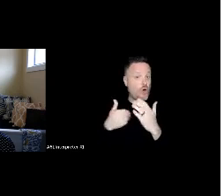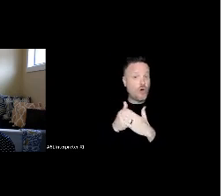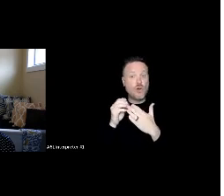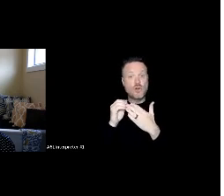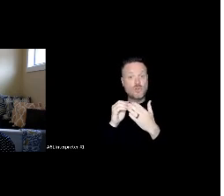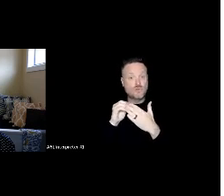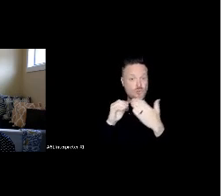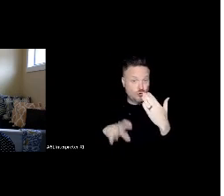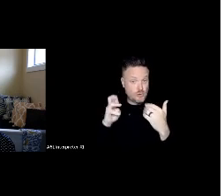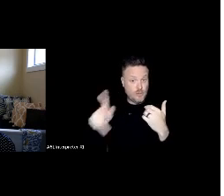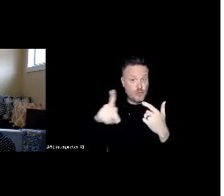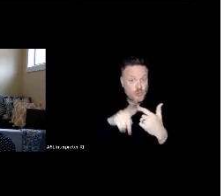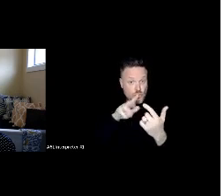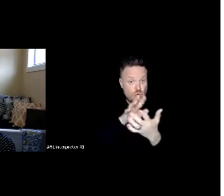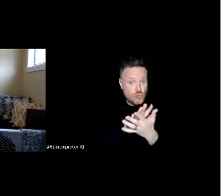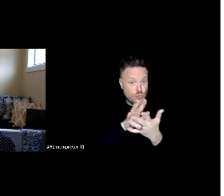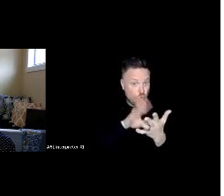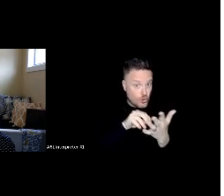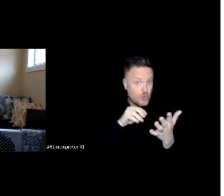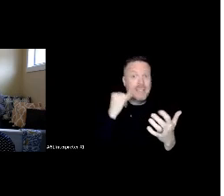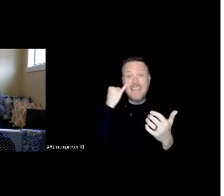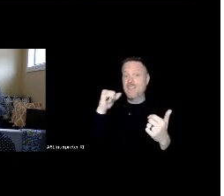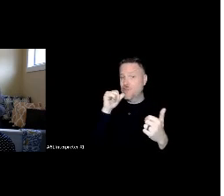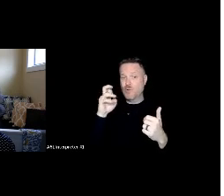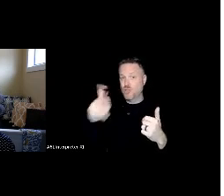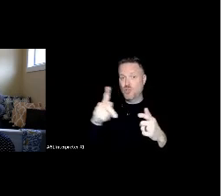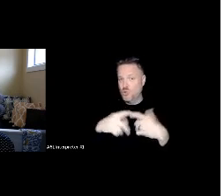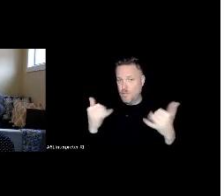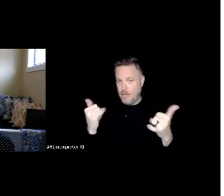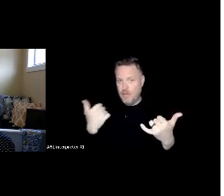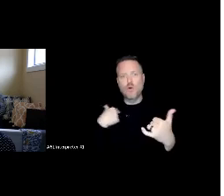learn, even if they don't return to play. We have to get them back to school. We have